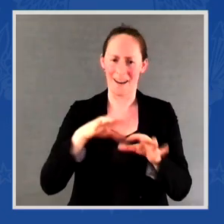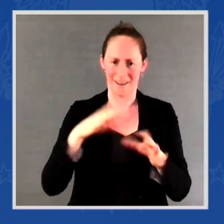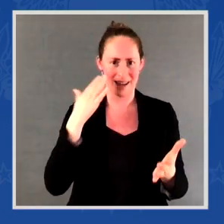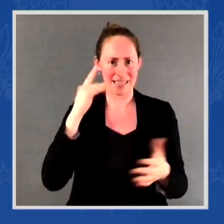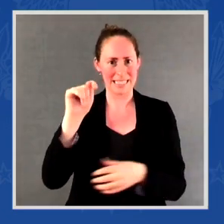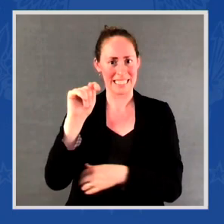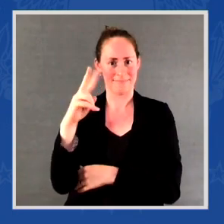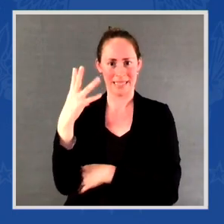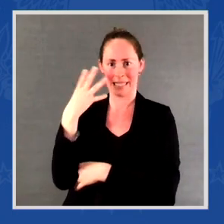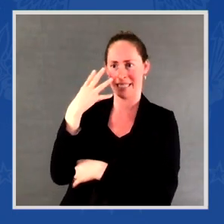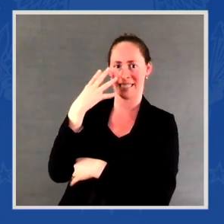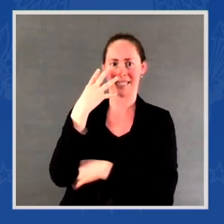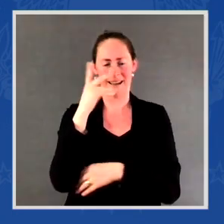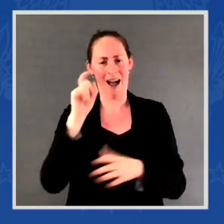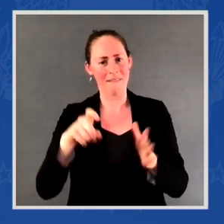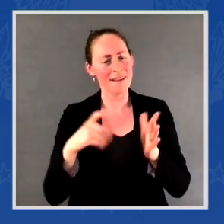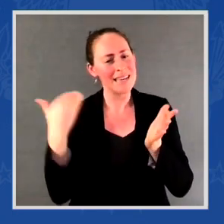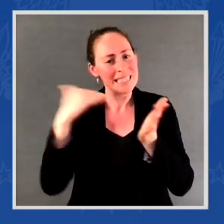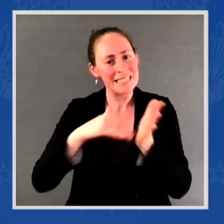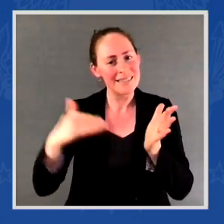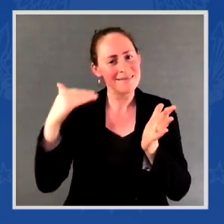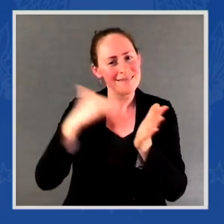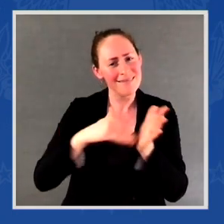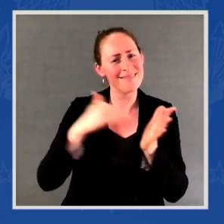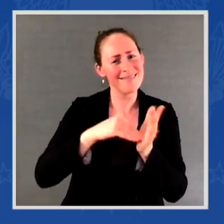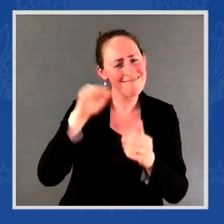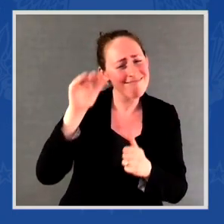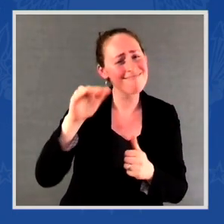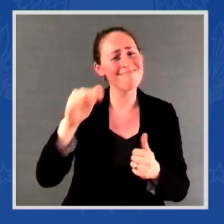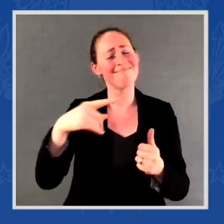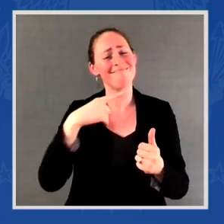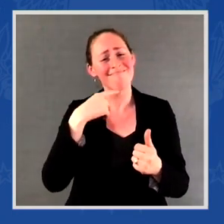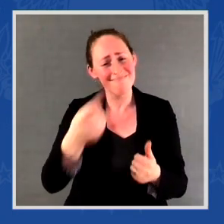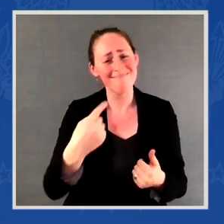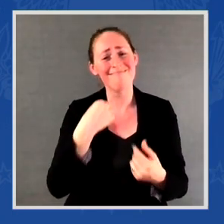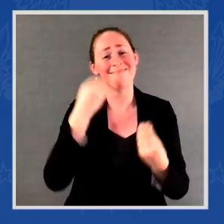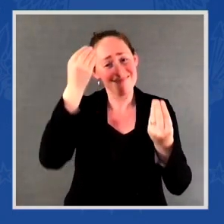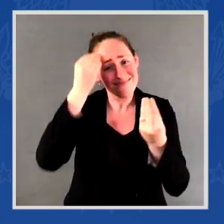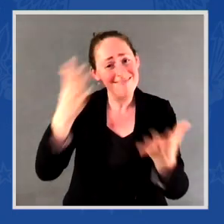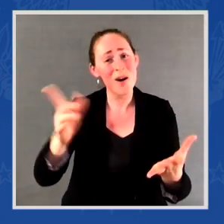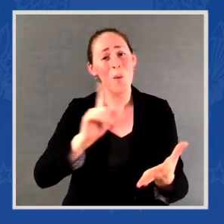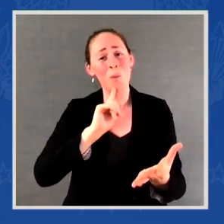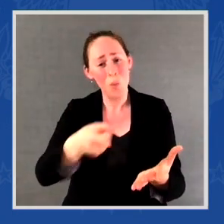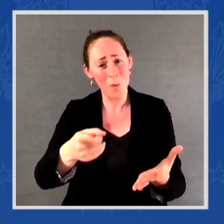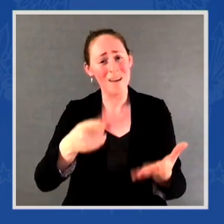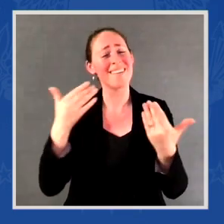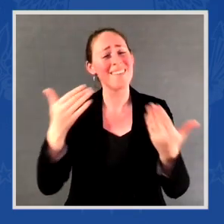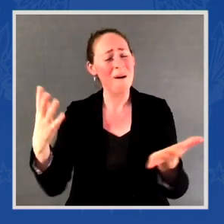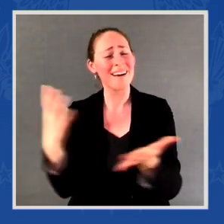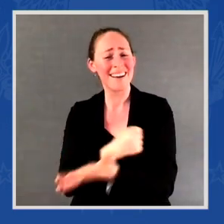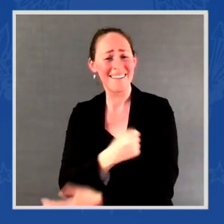Make the case. Let people know getting vaccinated is not only maybe going to save their lives,